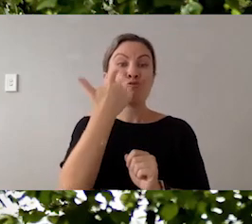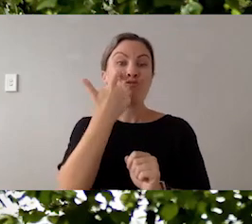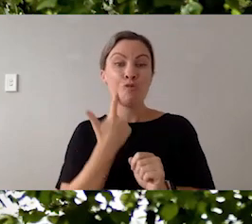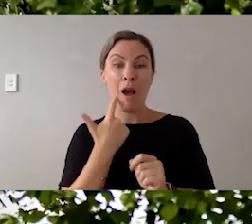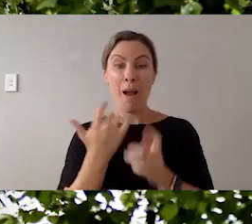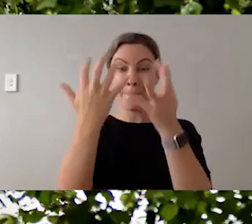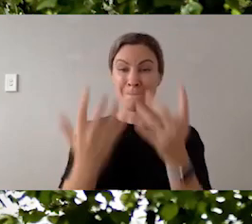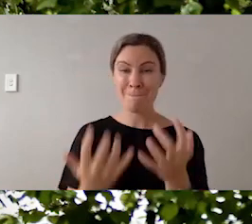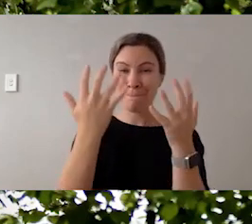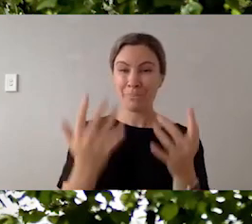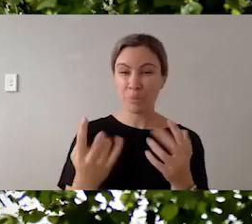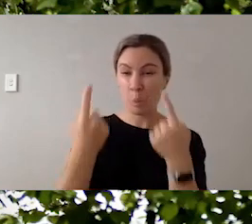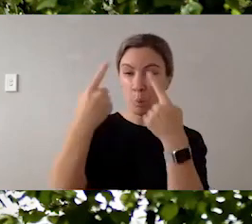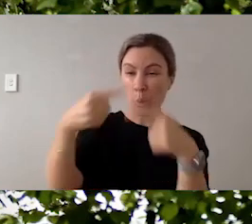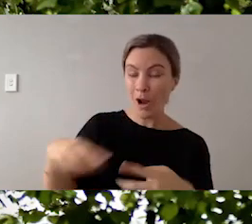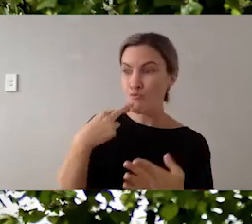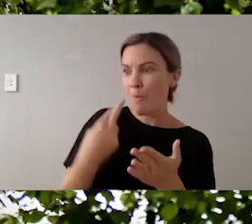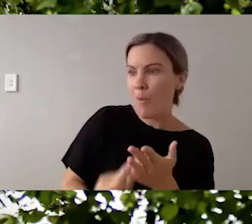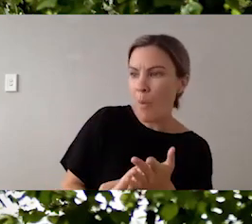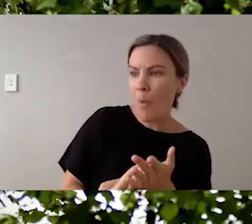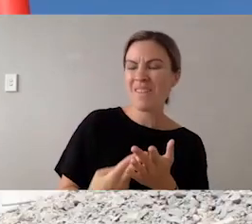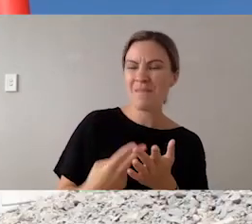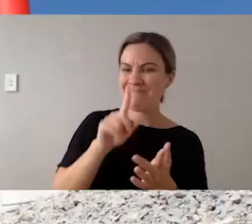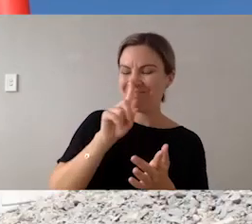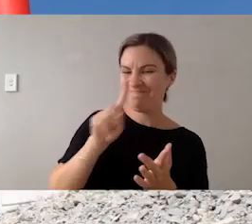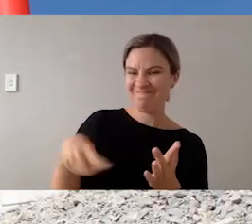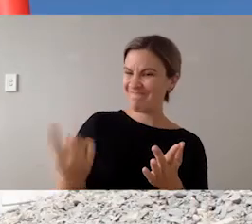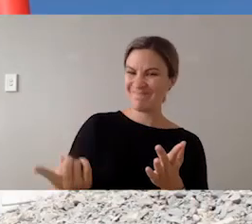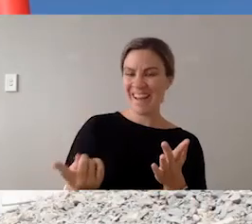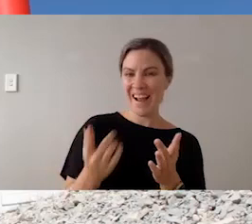of what they mean. We need to know - and at this time, particularly for